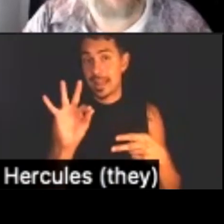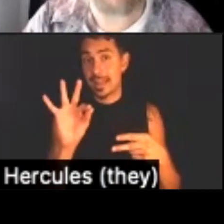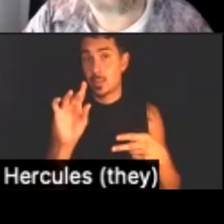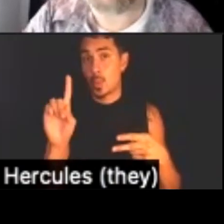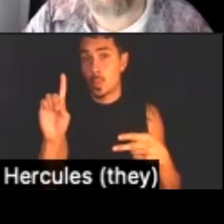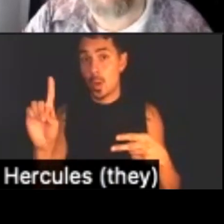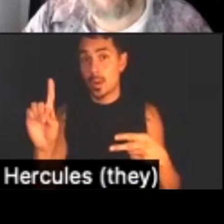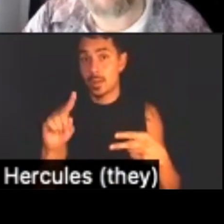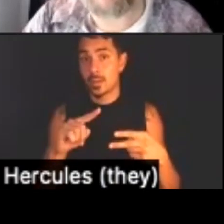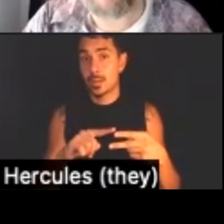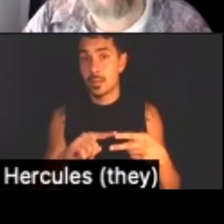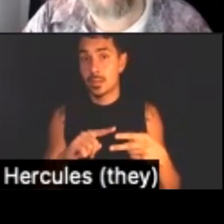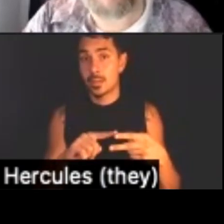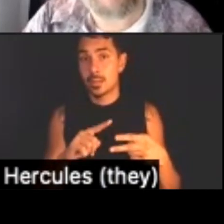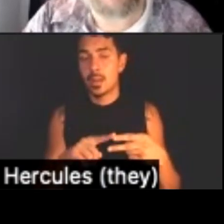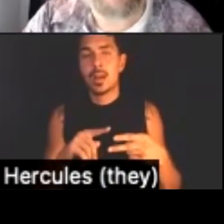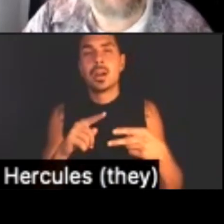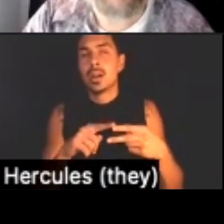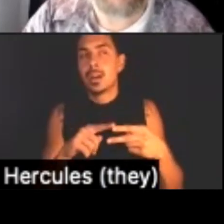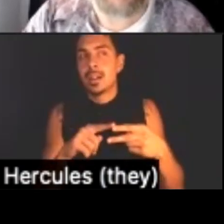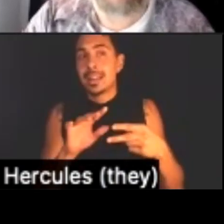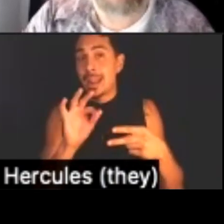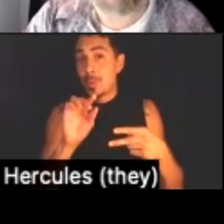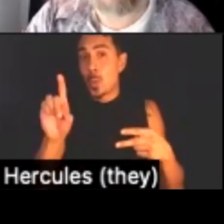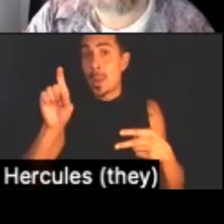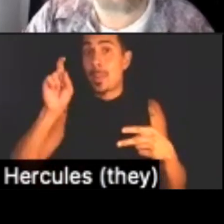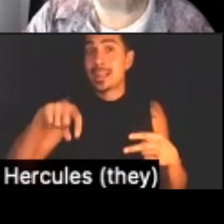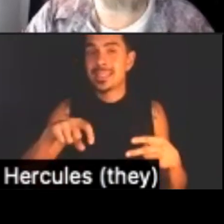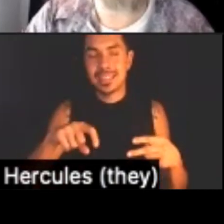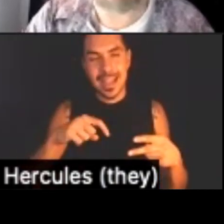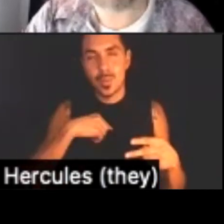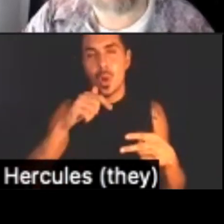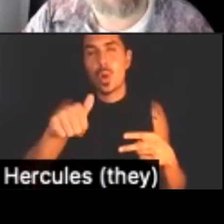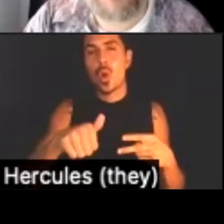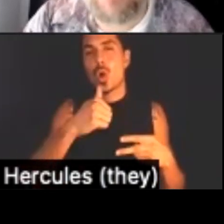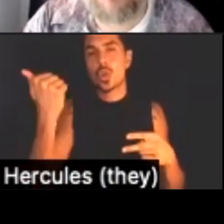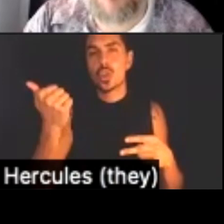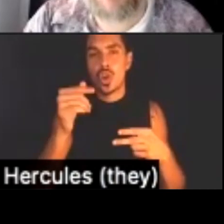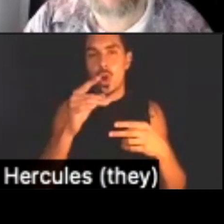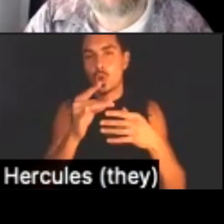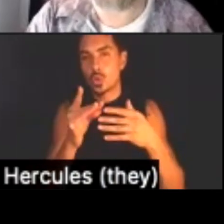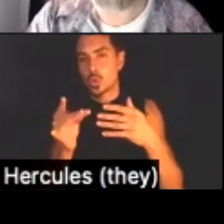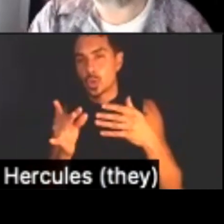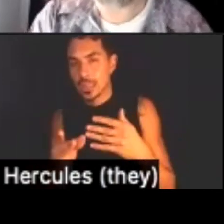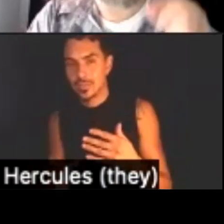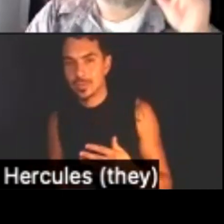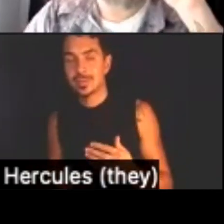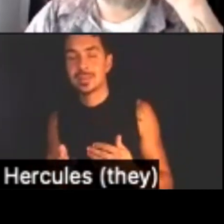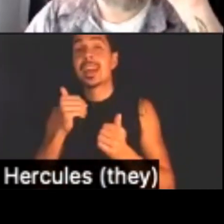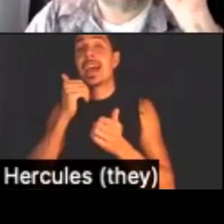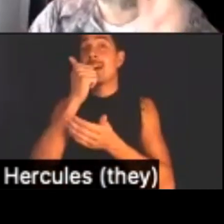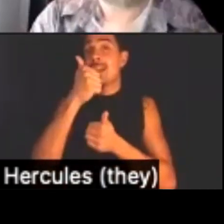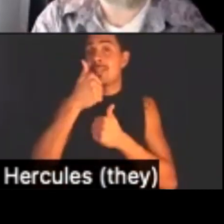What are some of the harm reduction approaches? And I know that basically every therapist and probably all of you on on today's call